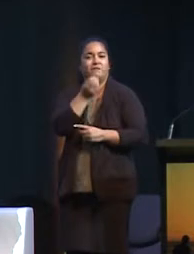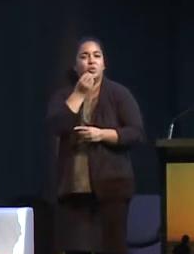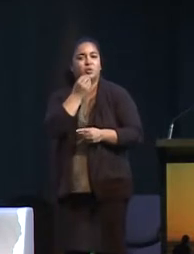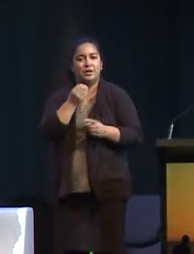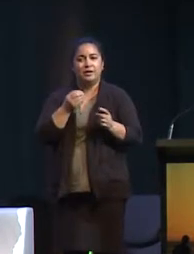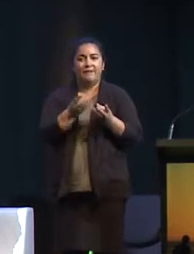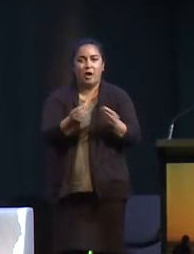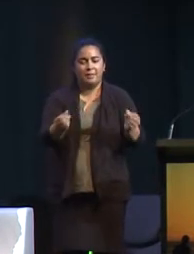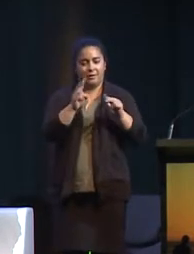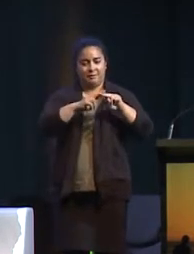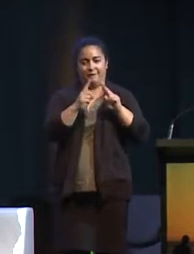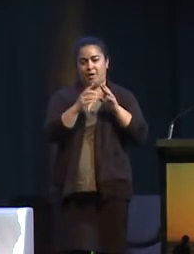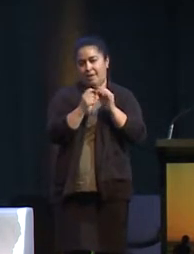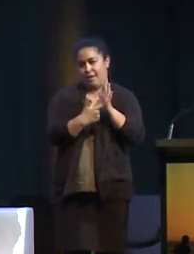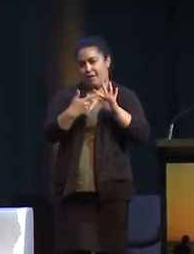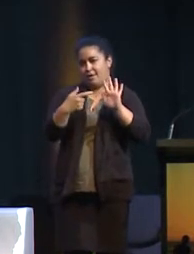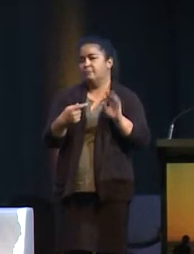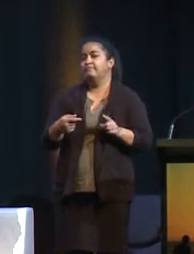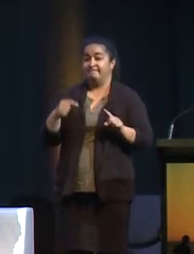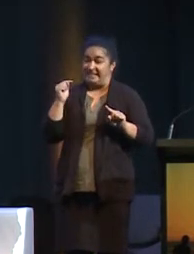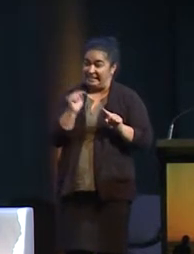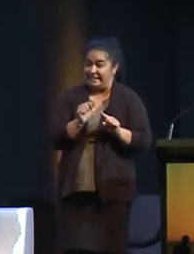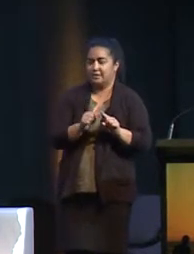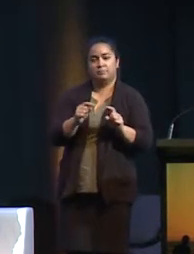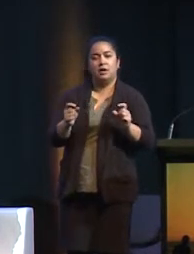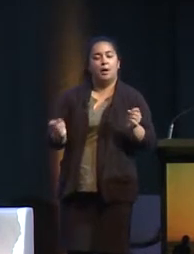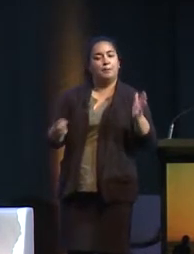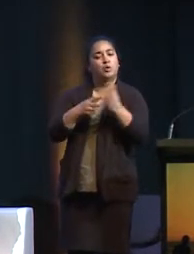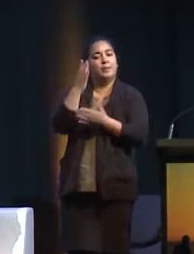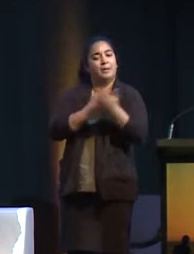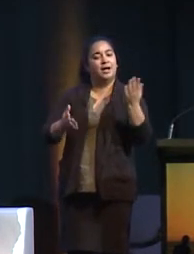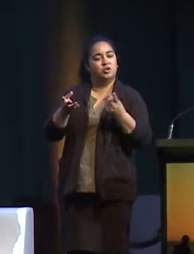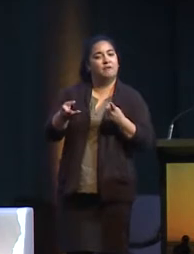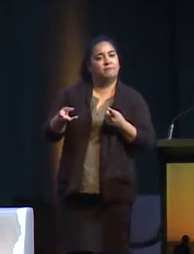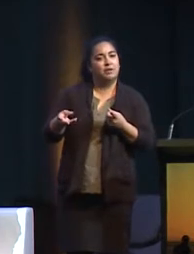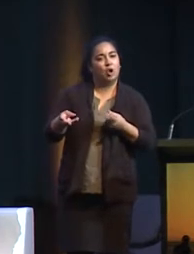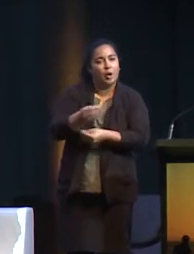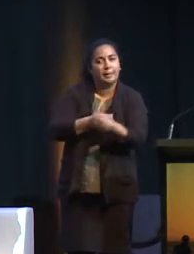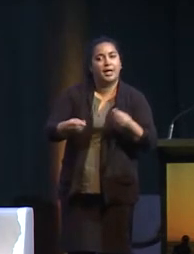fibre is a fundamental part of the Taranaki economy - something like $1.5 billion dollars